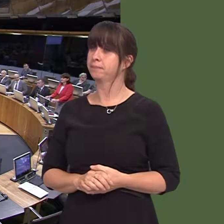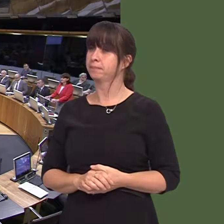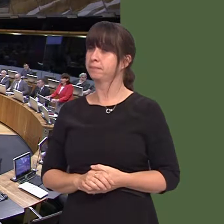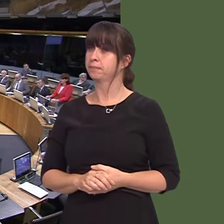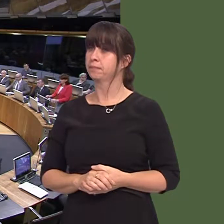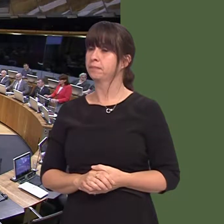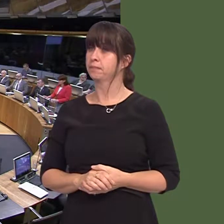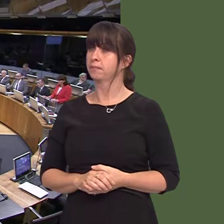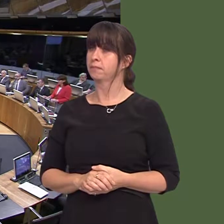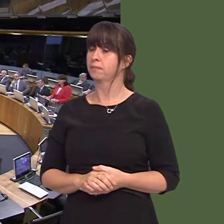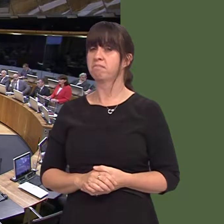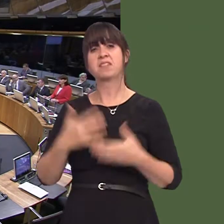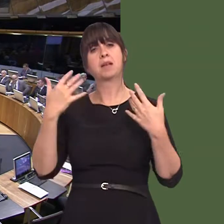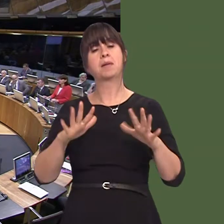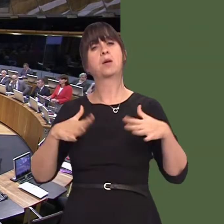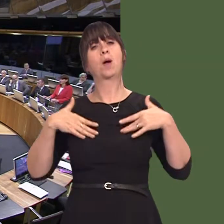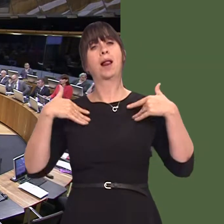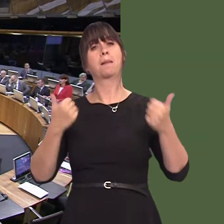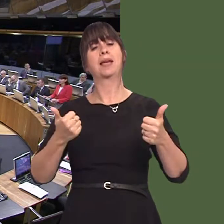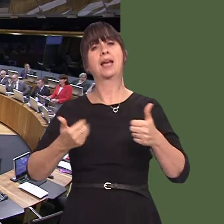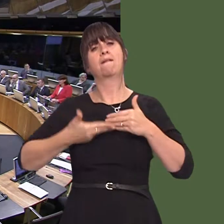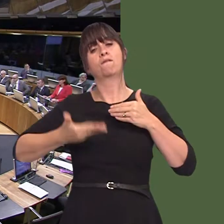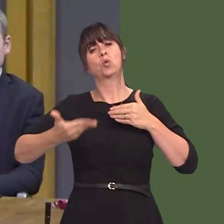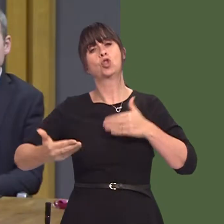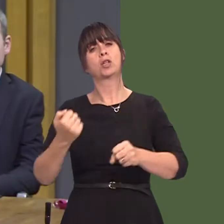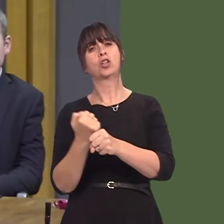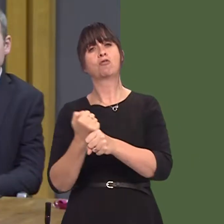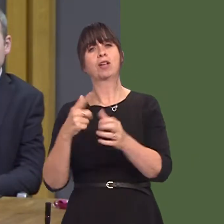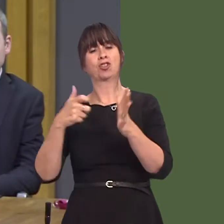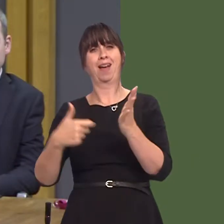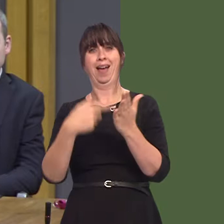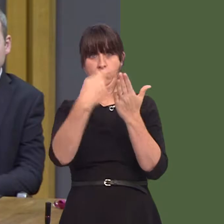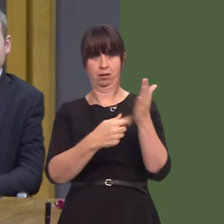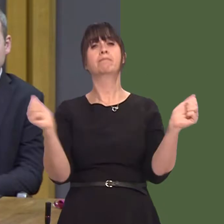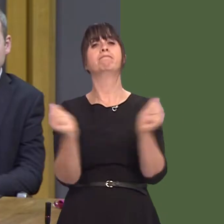First Minister, since the passage of the Well-being of Future Generations (Wales) Act 2015, what has your Government done differently?